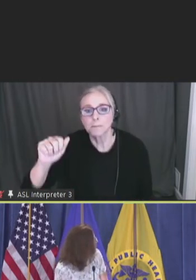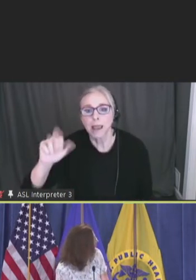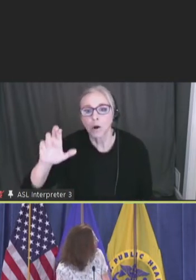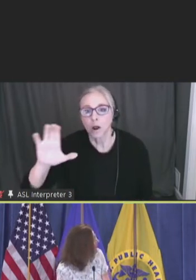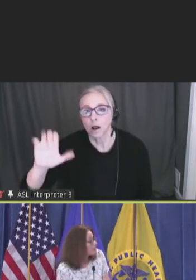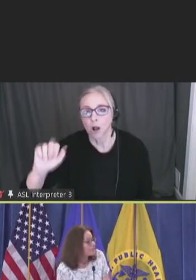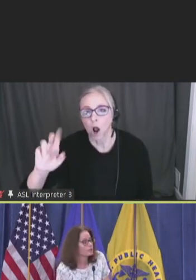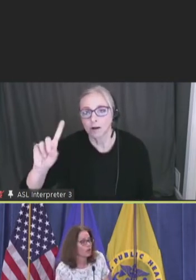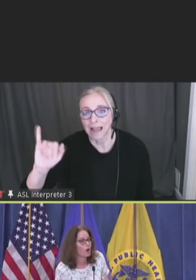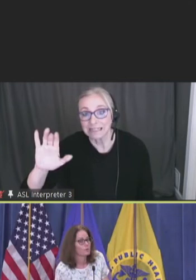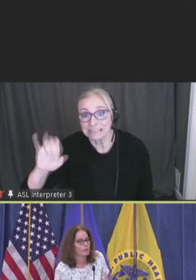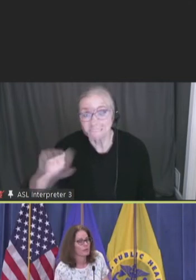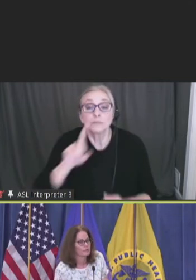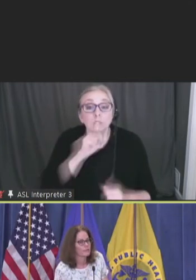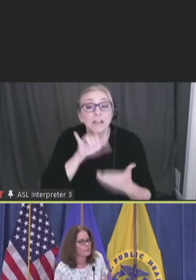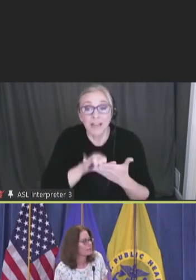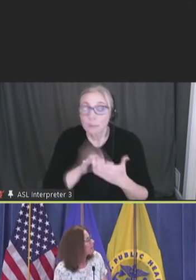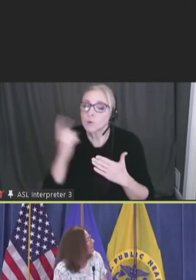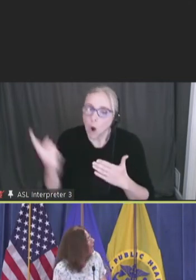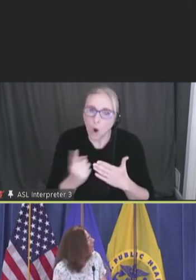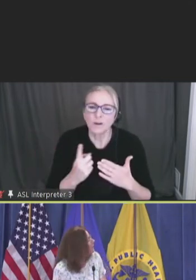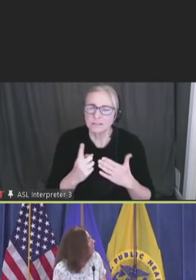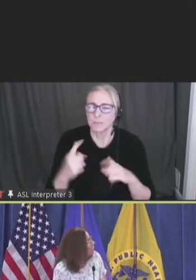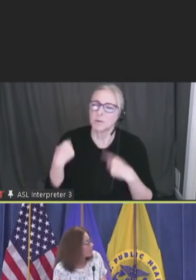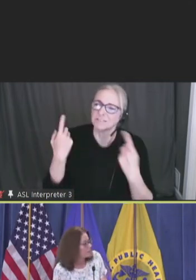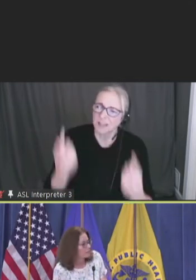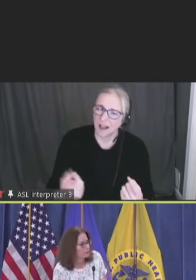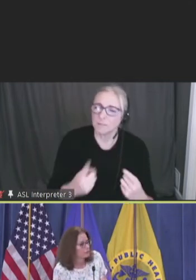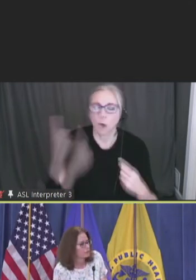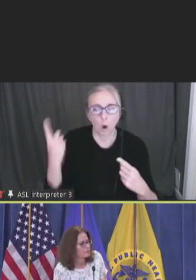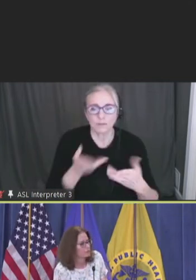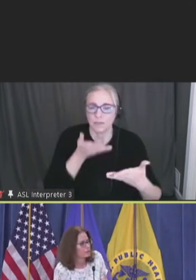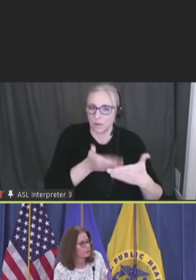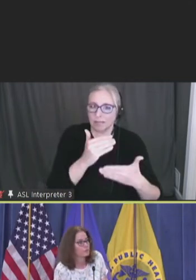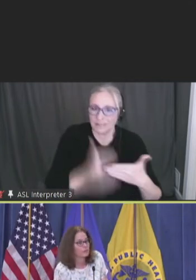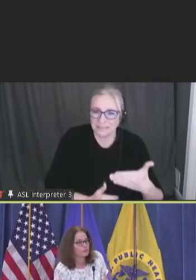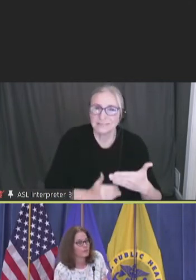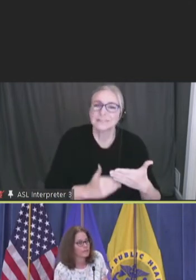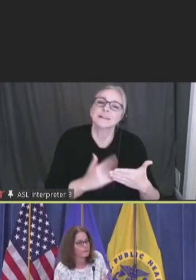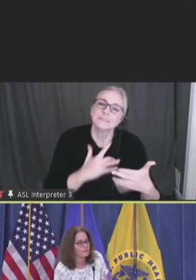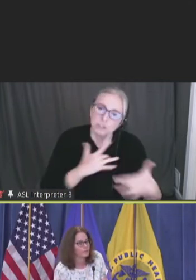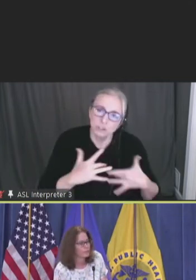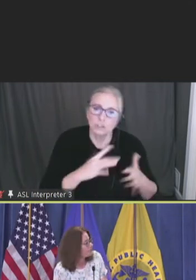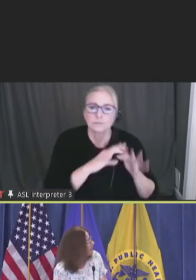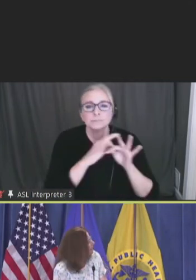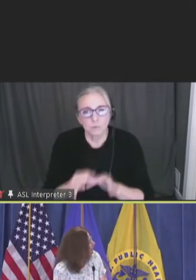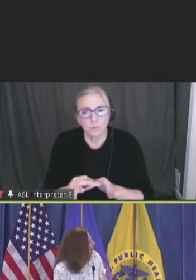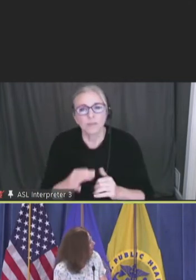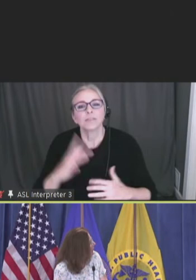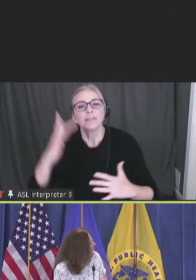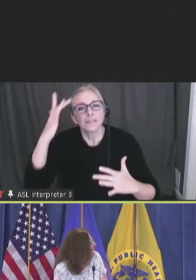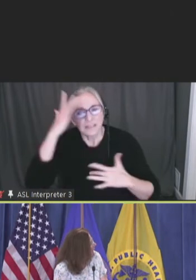But that was actually always on our list in addition, because of the concern of association with COVID-19 infection.